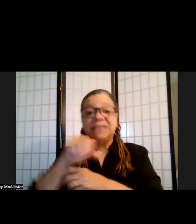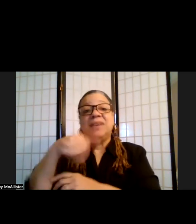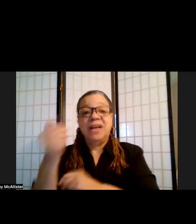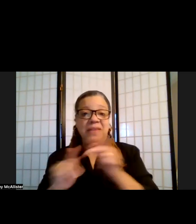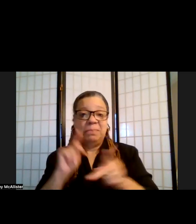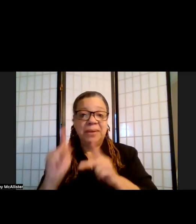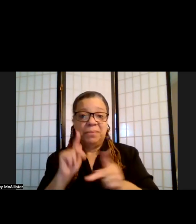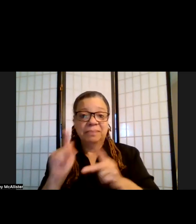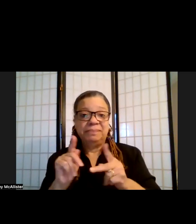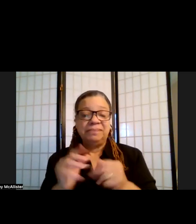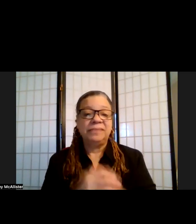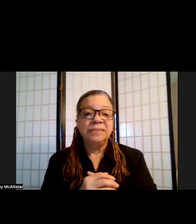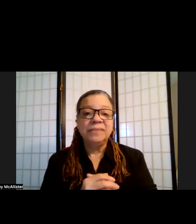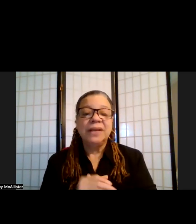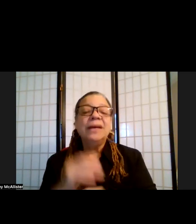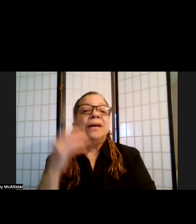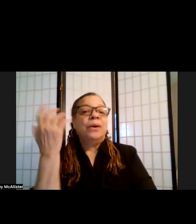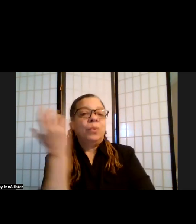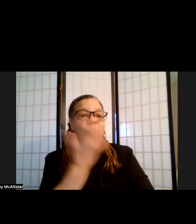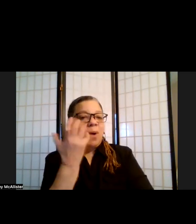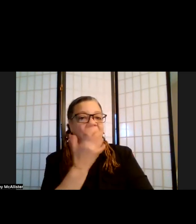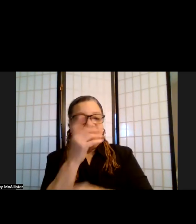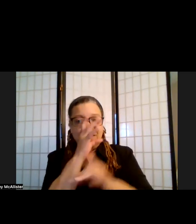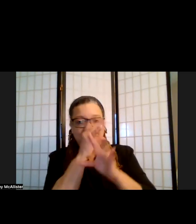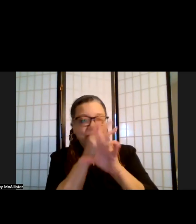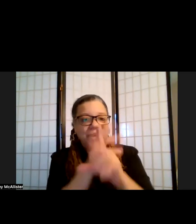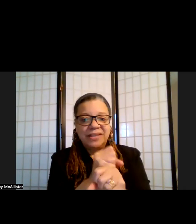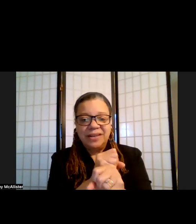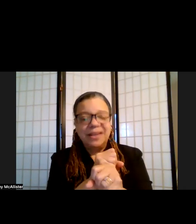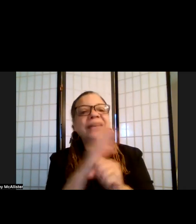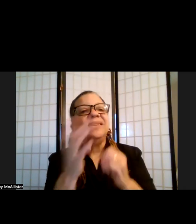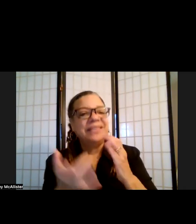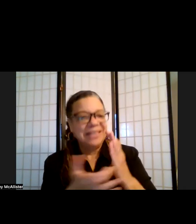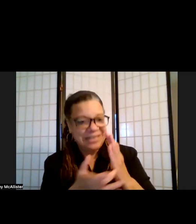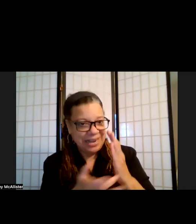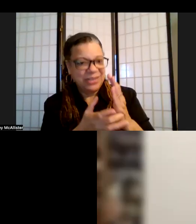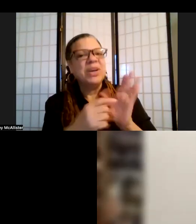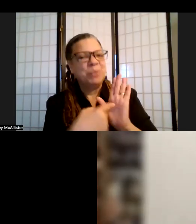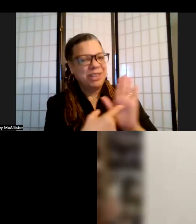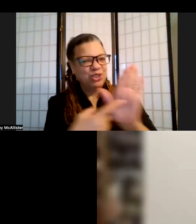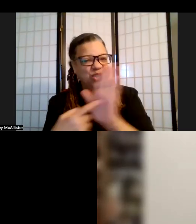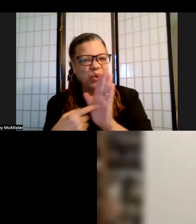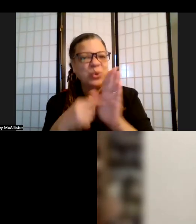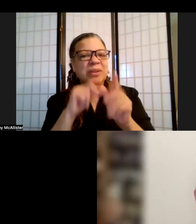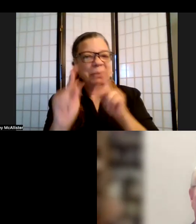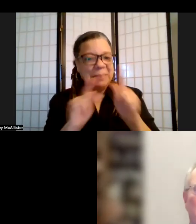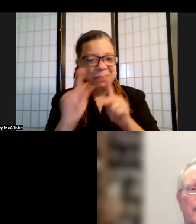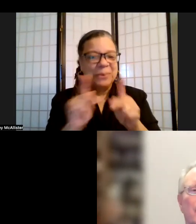Wow, just fascinating, both the technical details, and the way you show the people who know-- oops, yes, there we go.